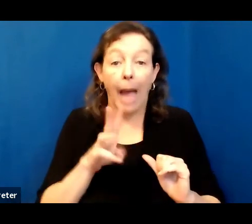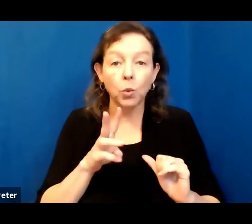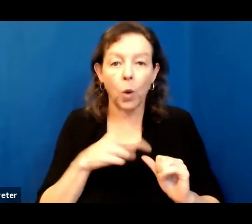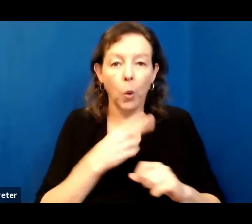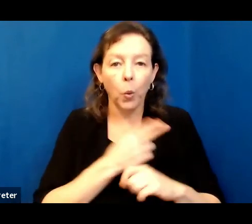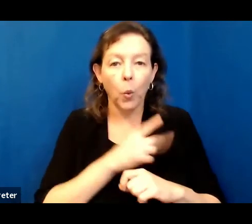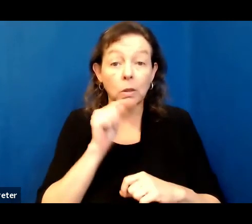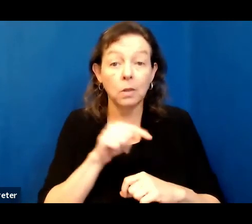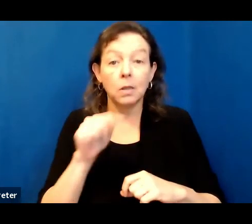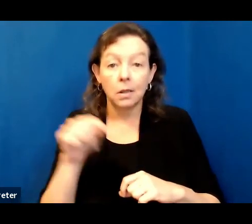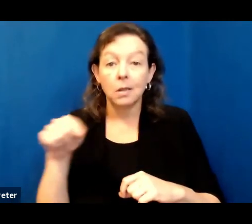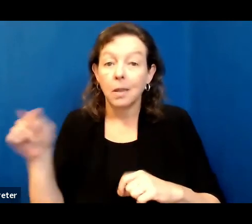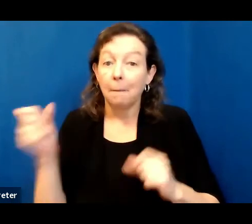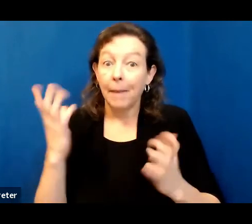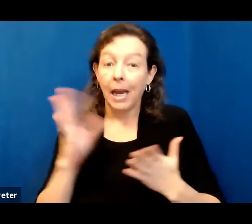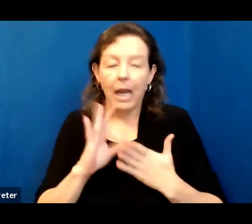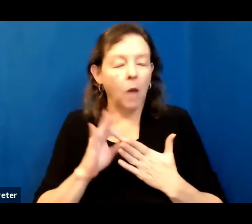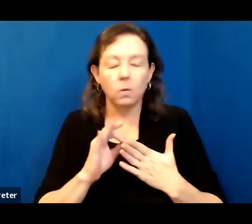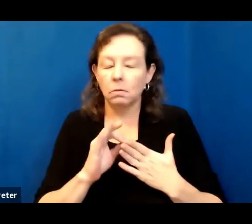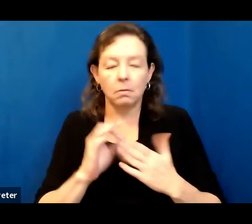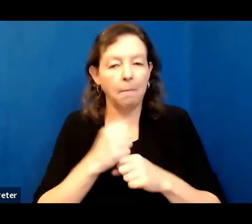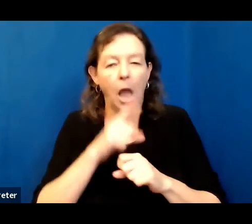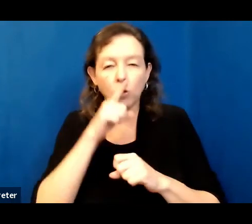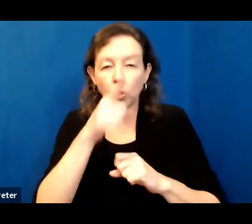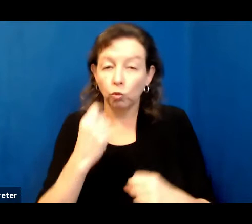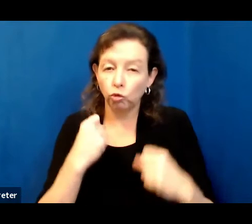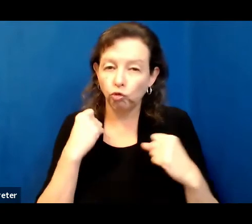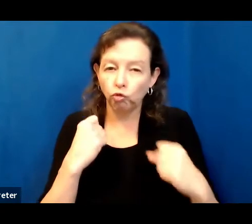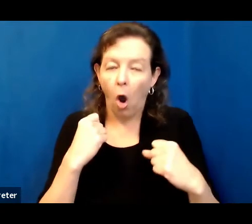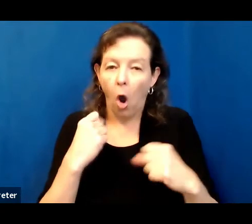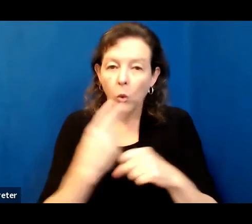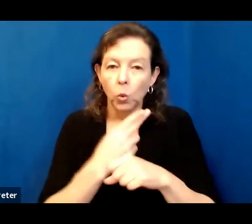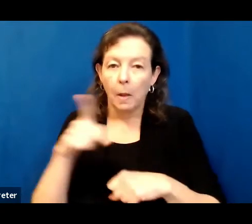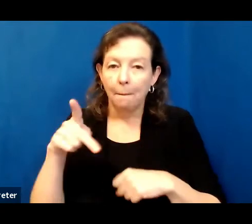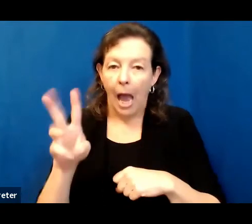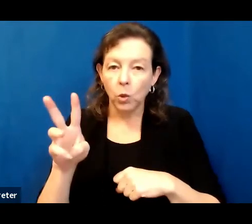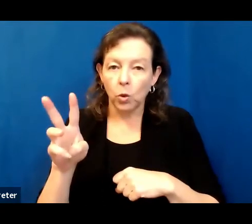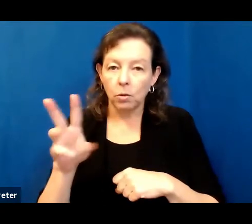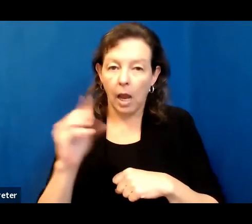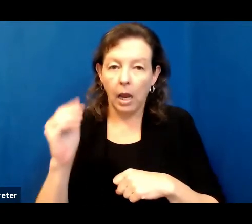So be sure you have strong passwords and know where that information is.